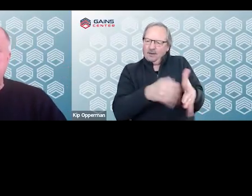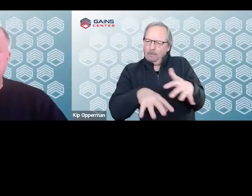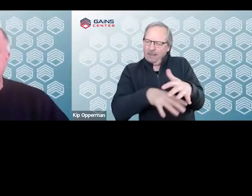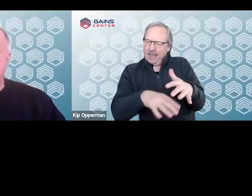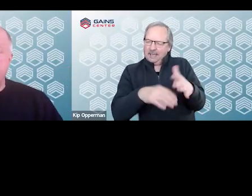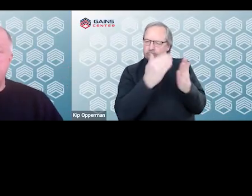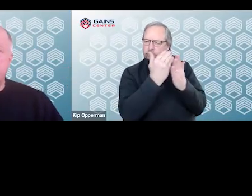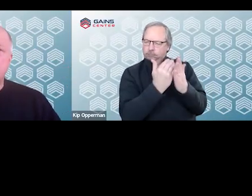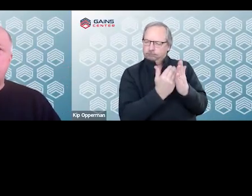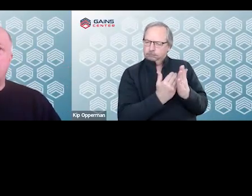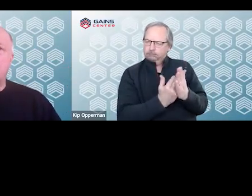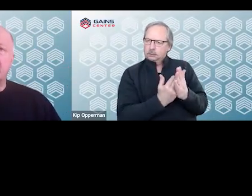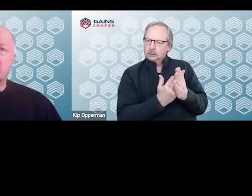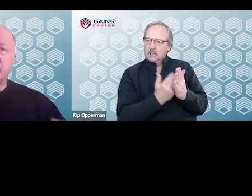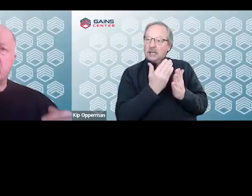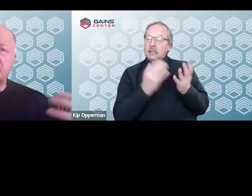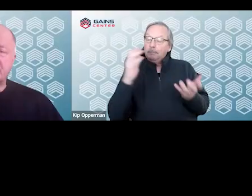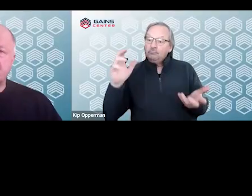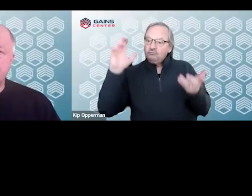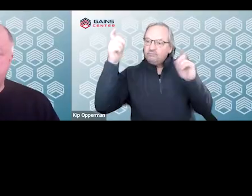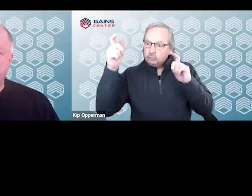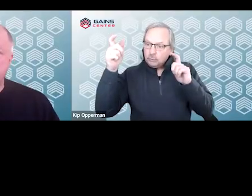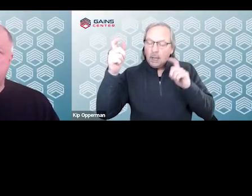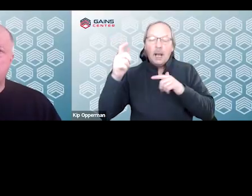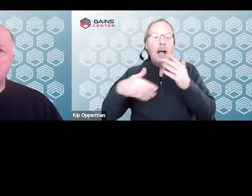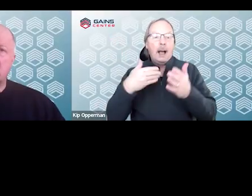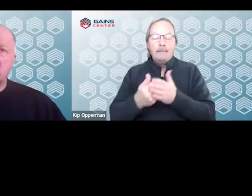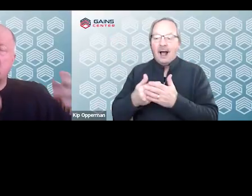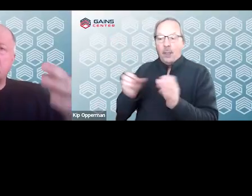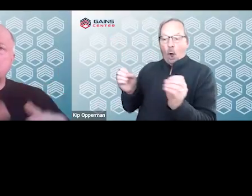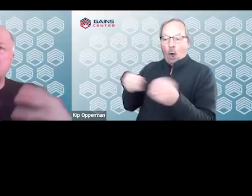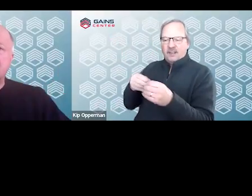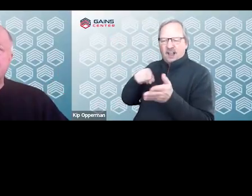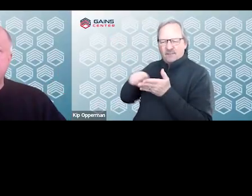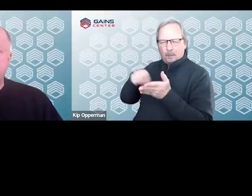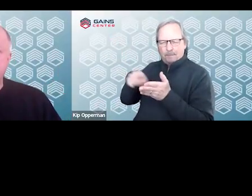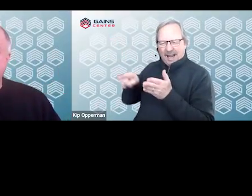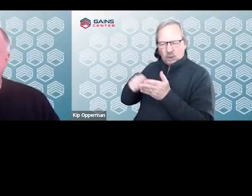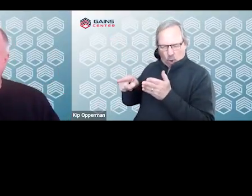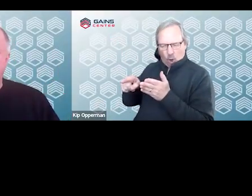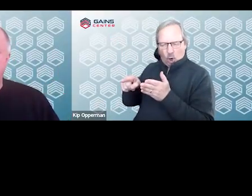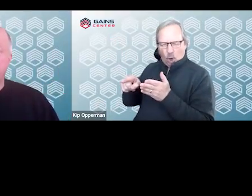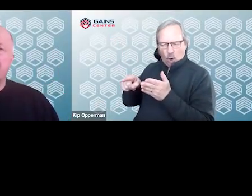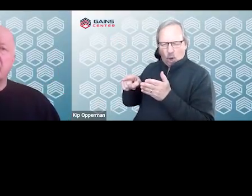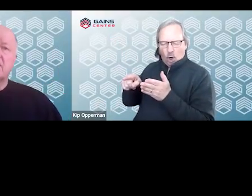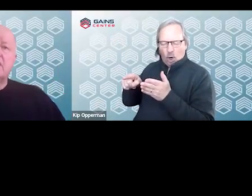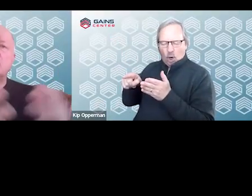There's been some confusion about whether the Office of the Inspector General views this as a kickback.